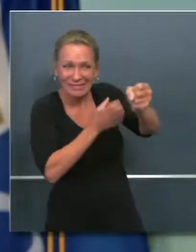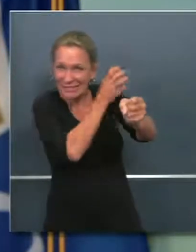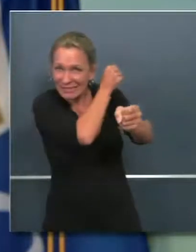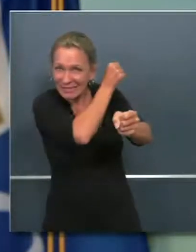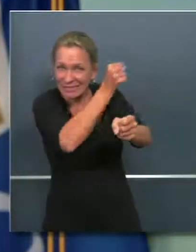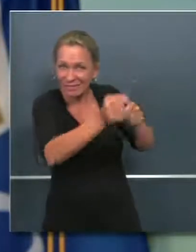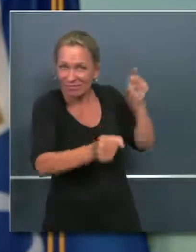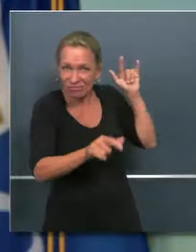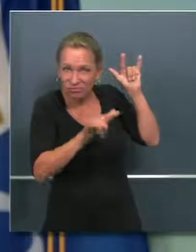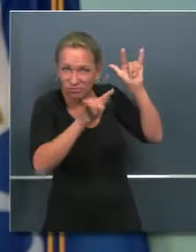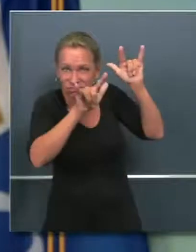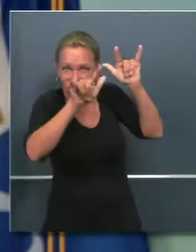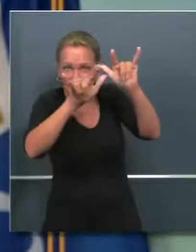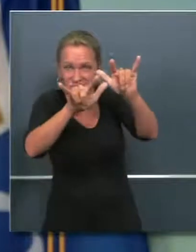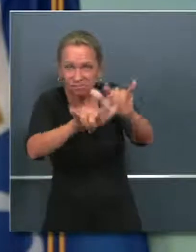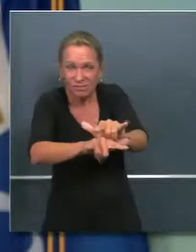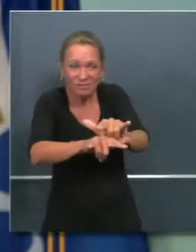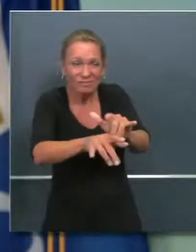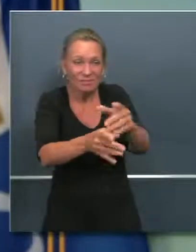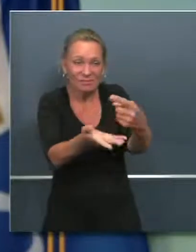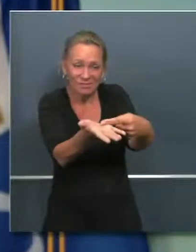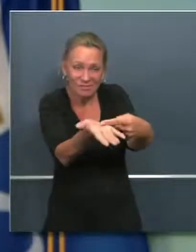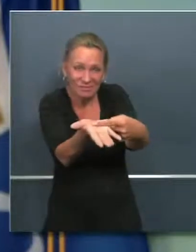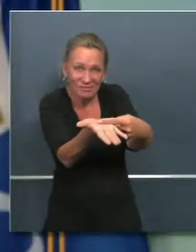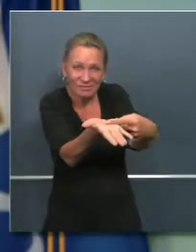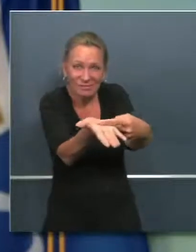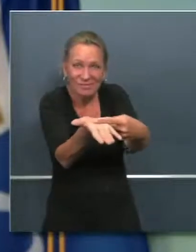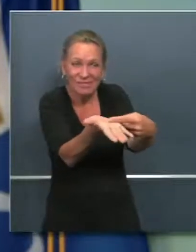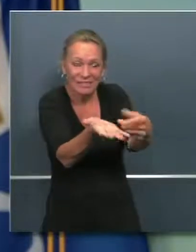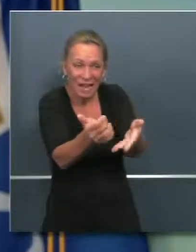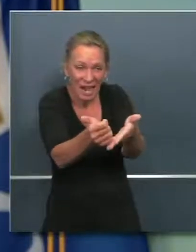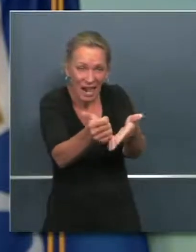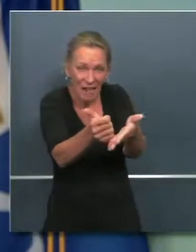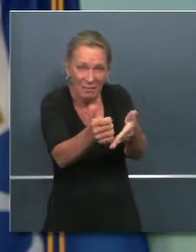conversations about how we can help support their efforts in mitigate spread as you know for weeks